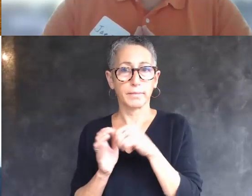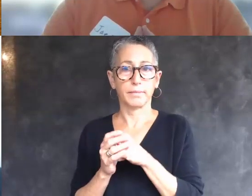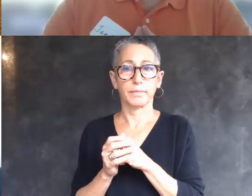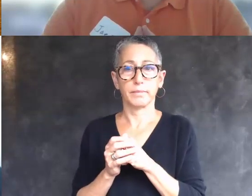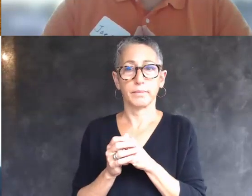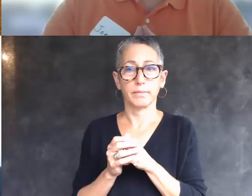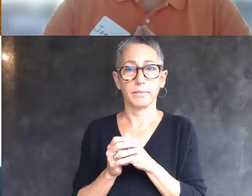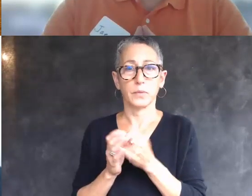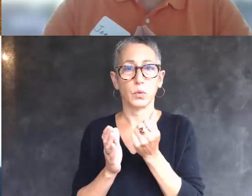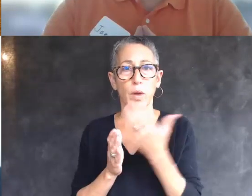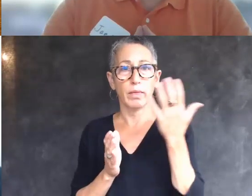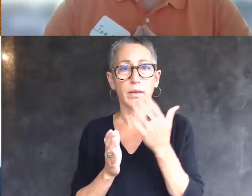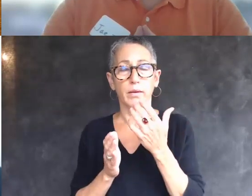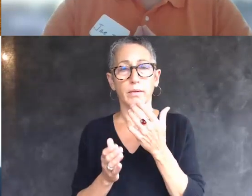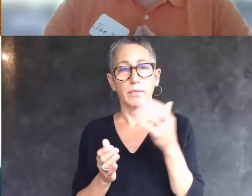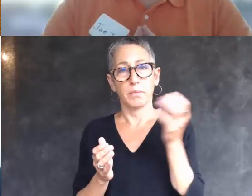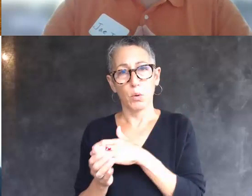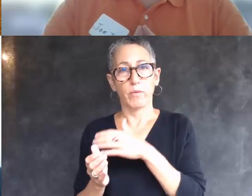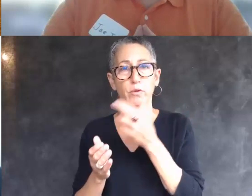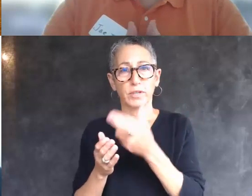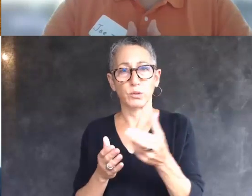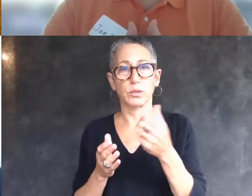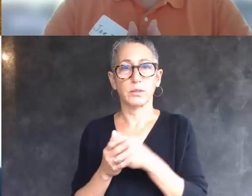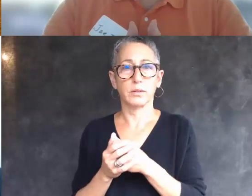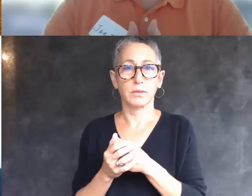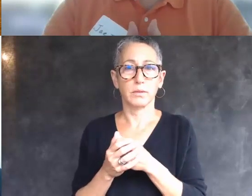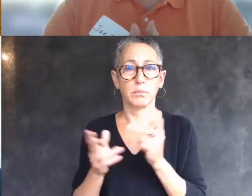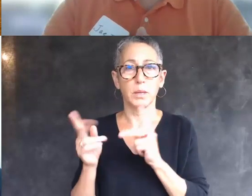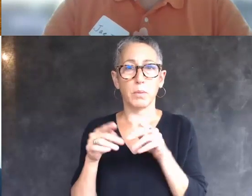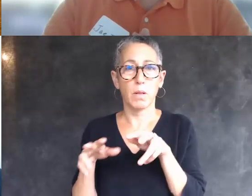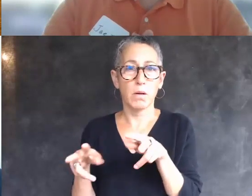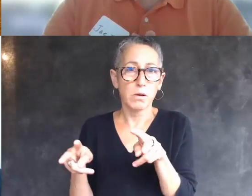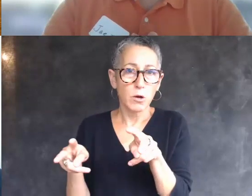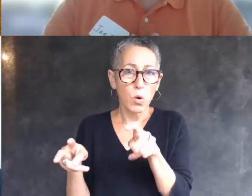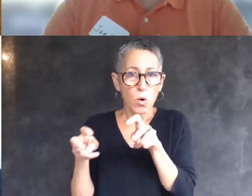wealthy, powerful resources, people that are hoarding, that are greedy, that are pathological,